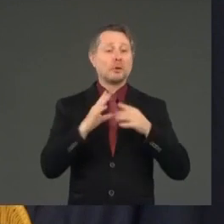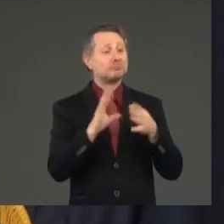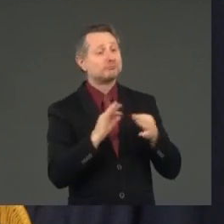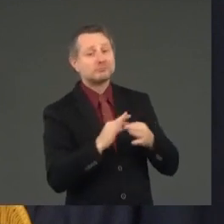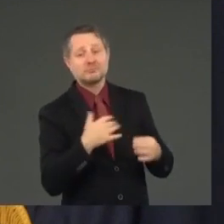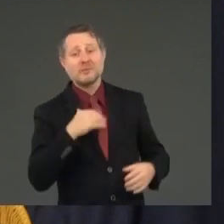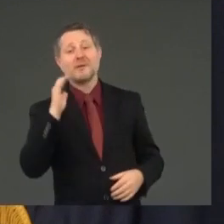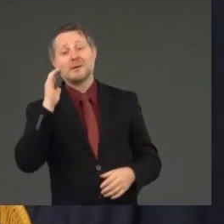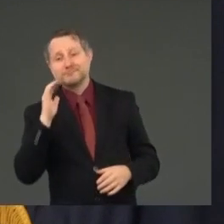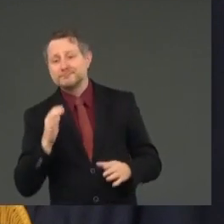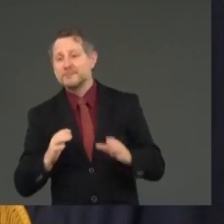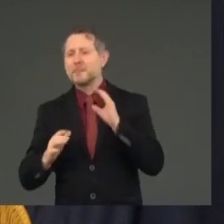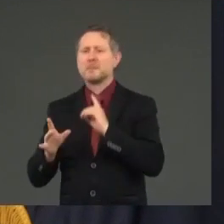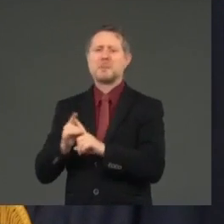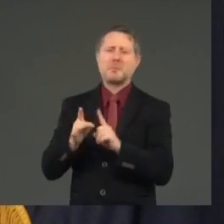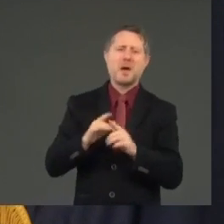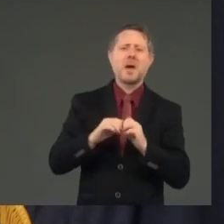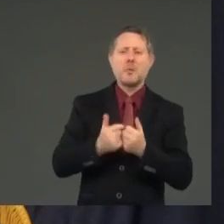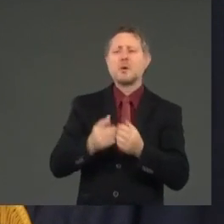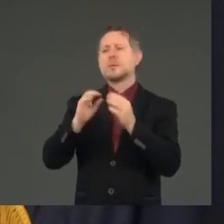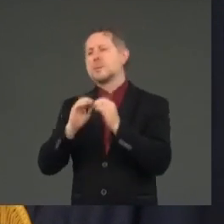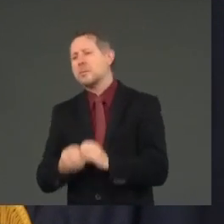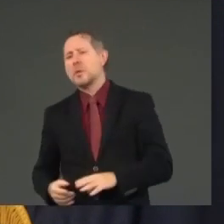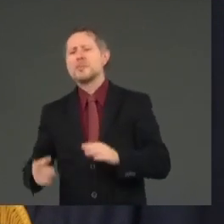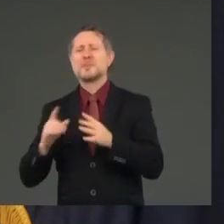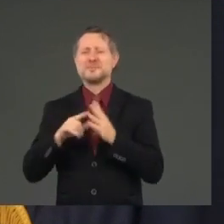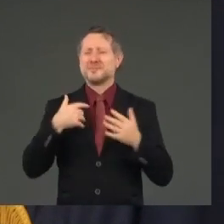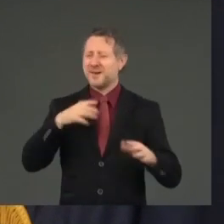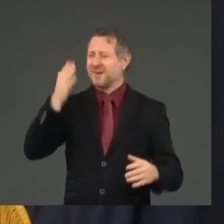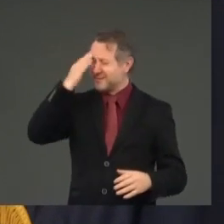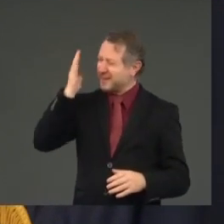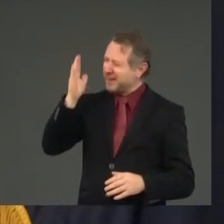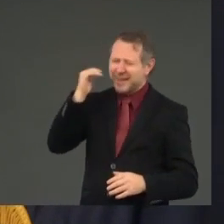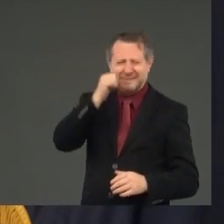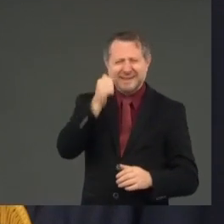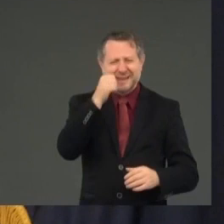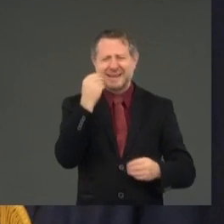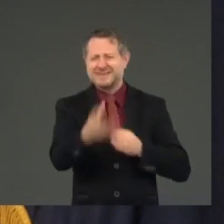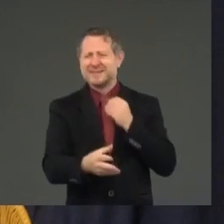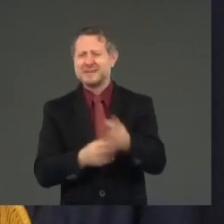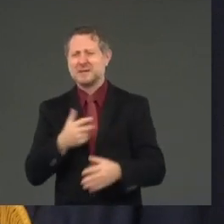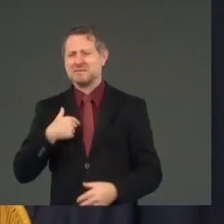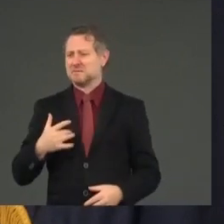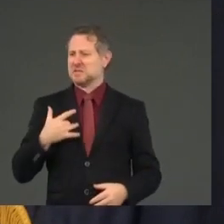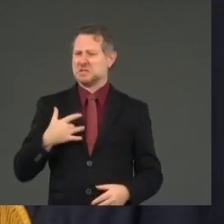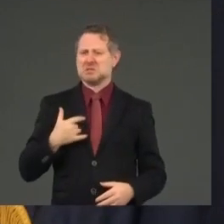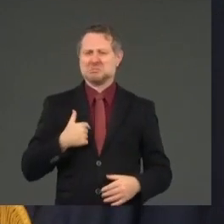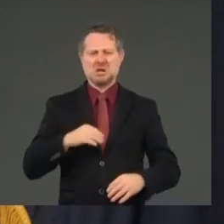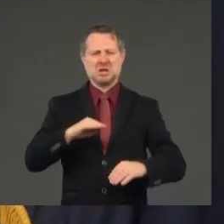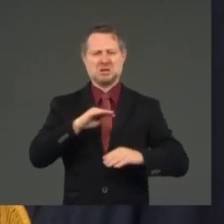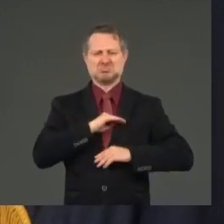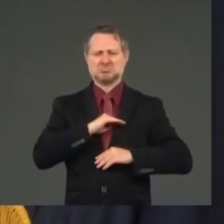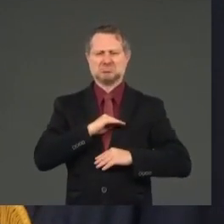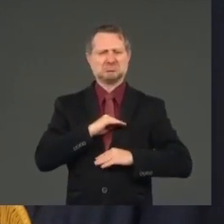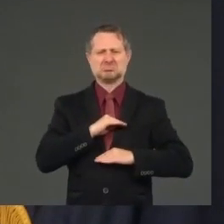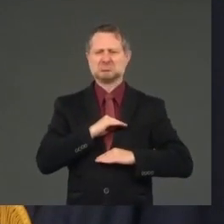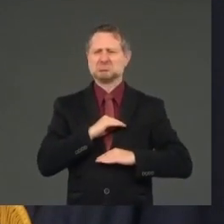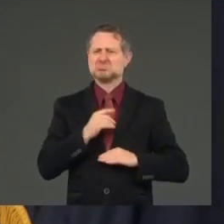I HAVE PEOPLE COME UP TO ME ON THE STREET WHO TALK ABOUT RATE OF TRANSMISSION AND, YOU KNOW,